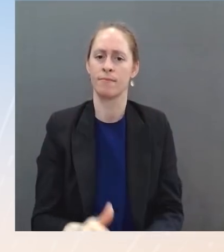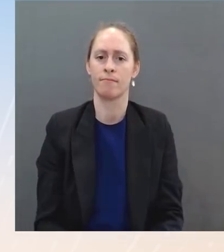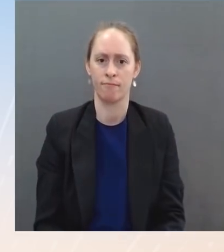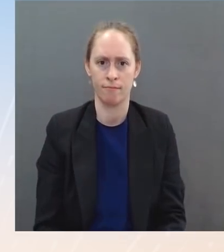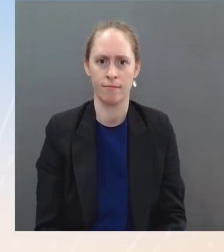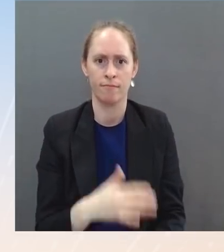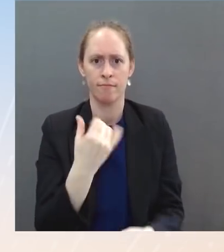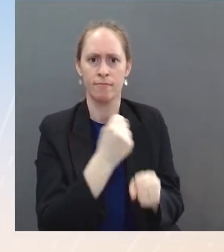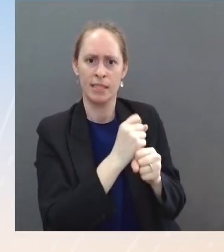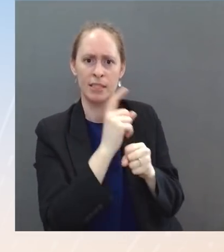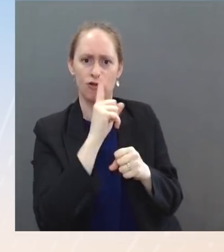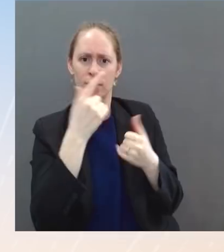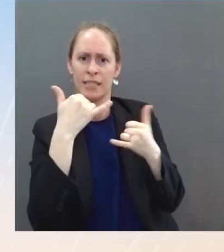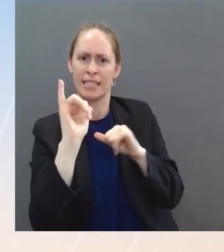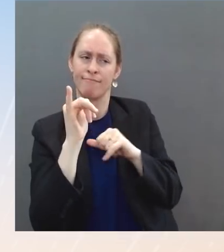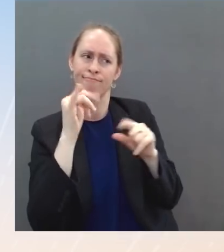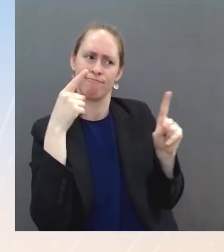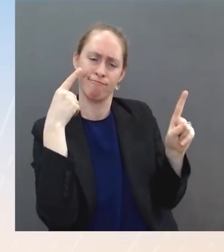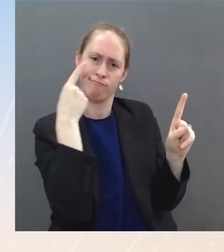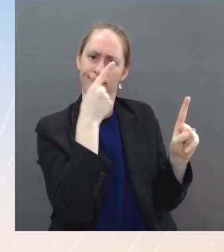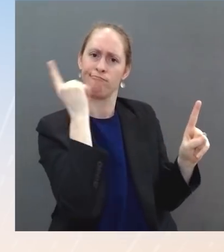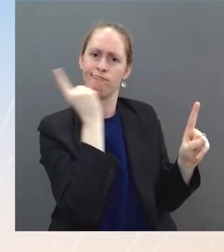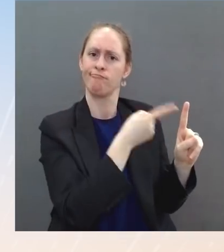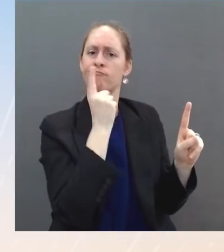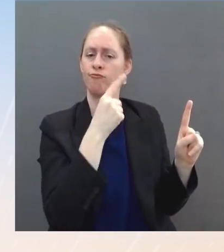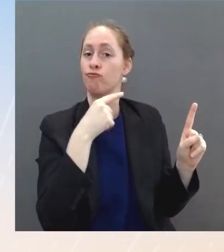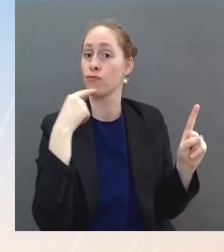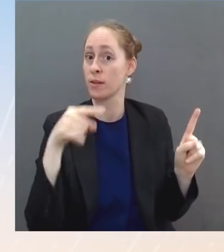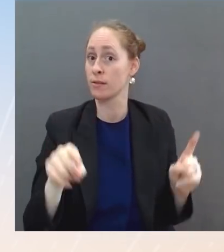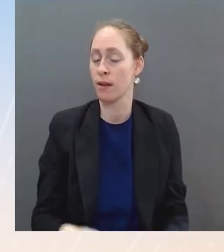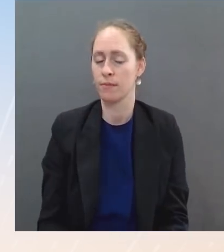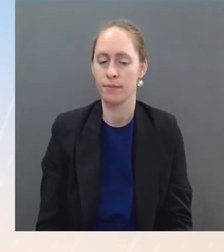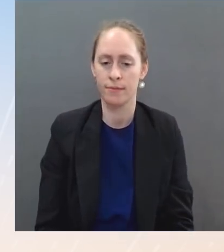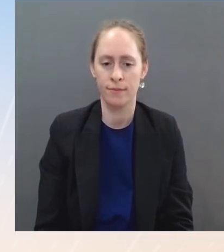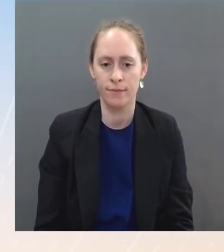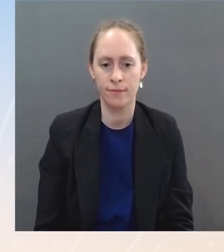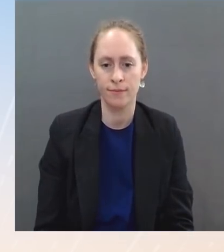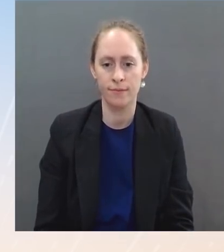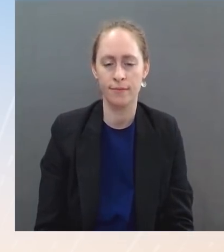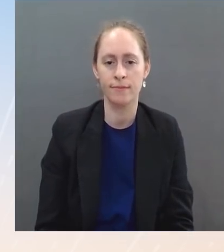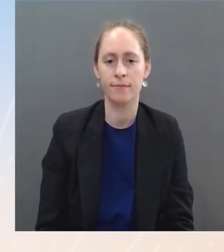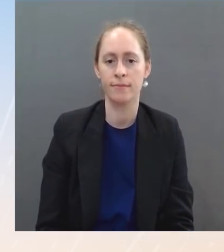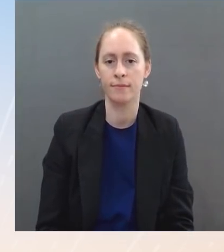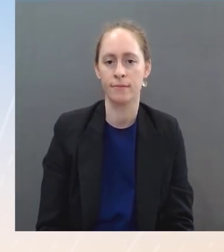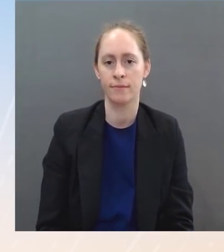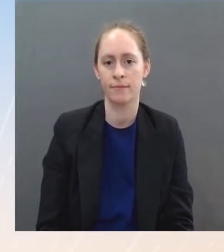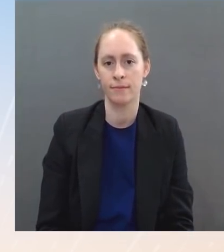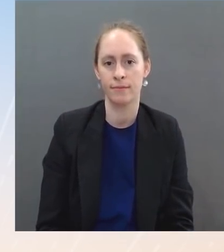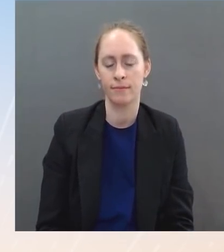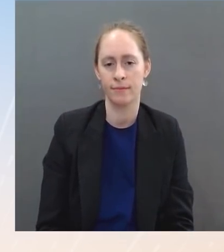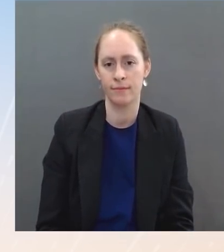The Press: Thanks, Jake. The U.S. had rejected Poland's plan for a peacekeeping force to protect civilians. Is that something that's being reconsidered,